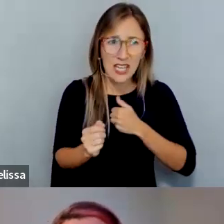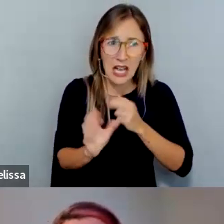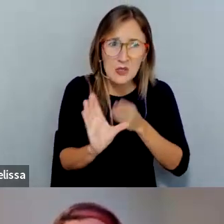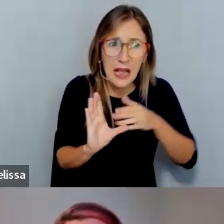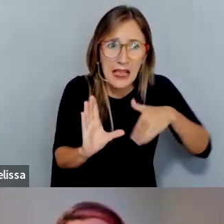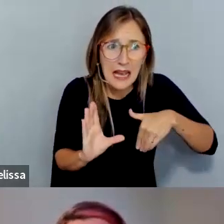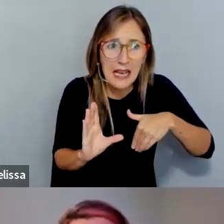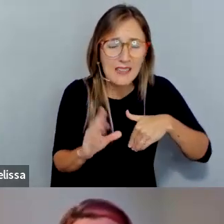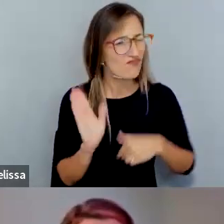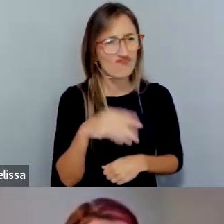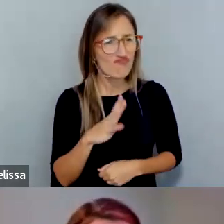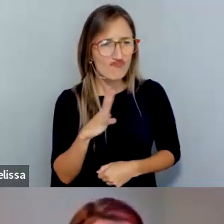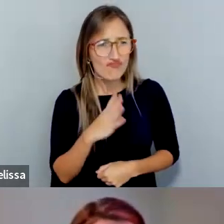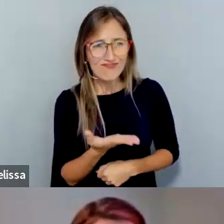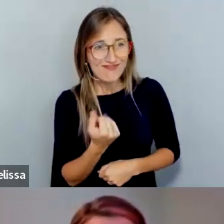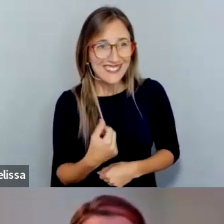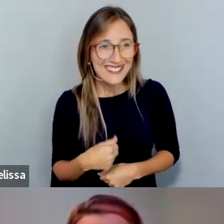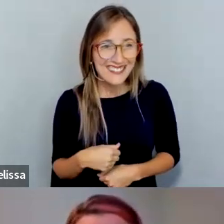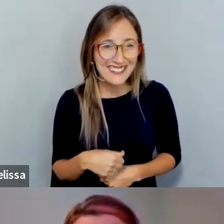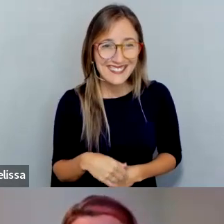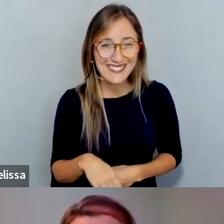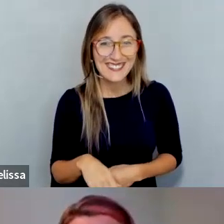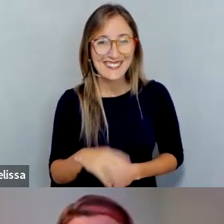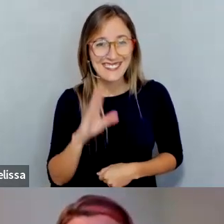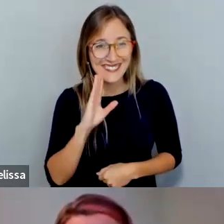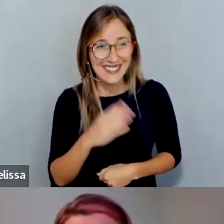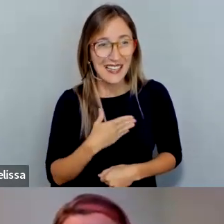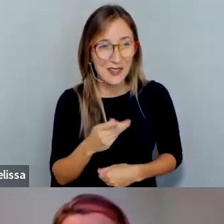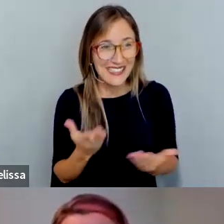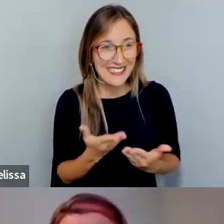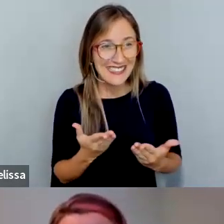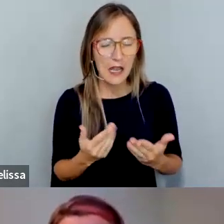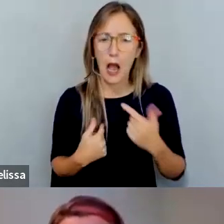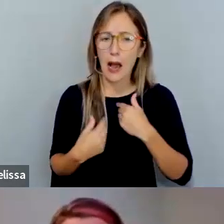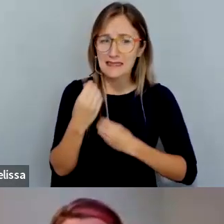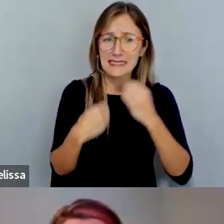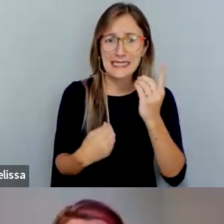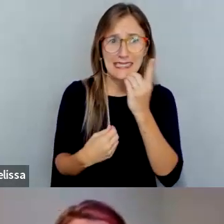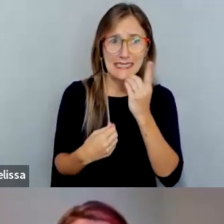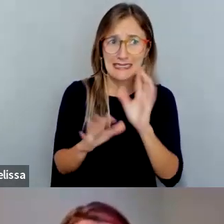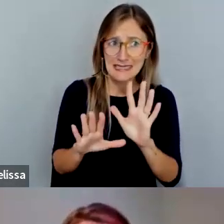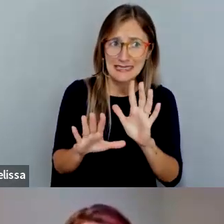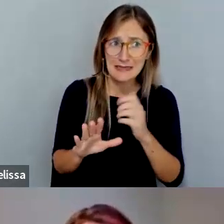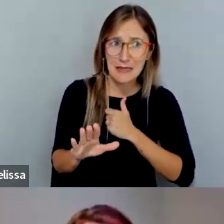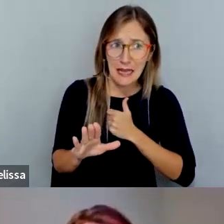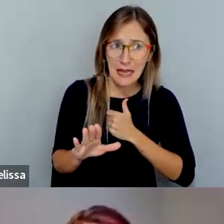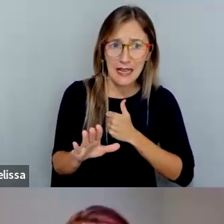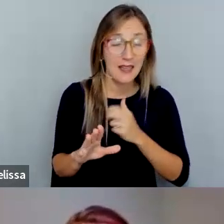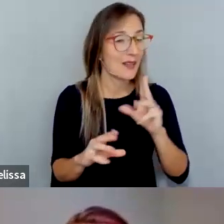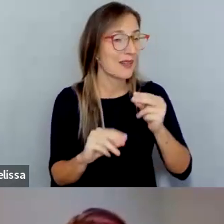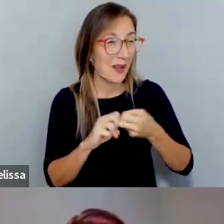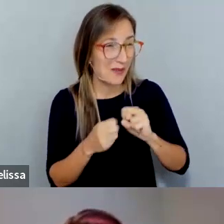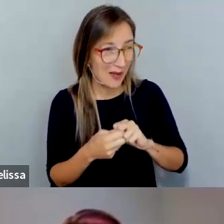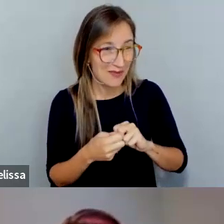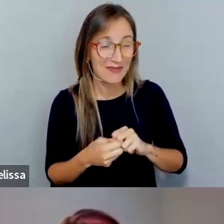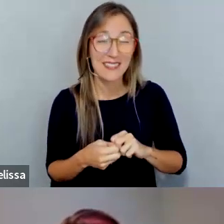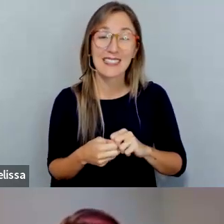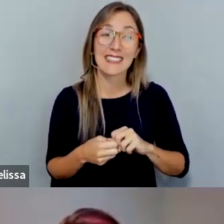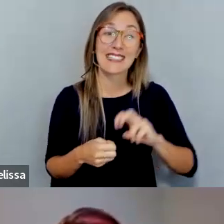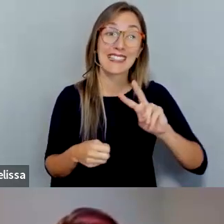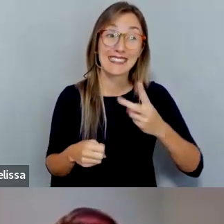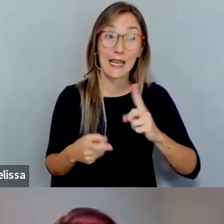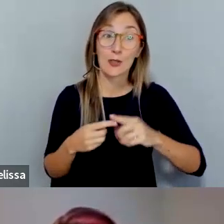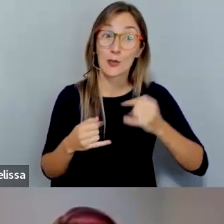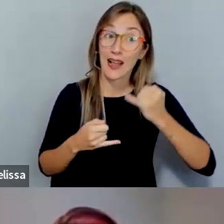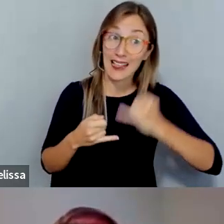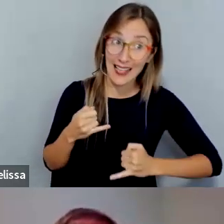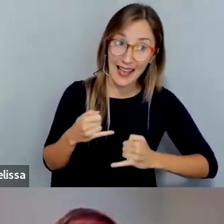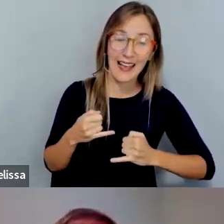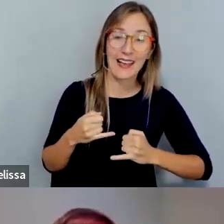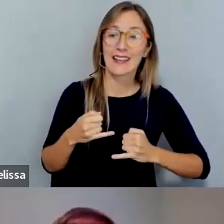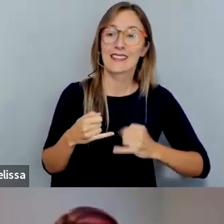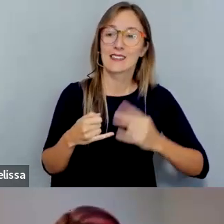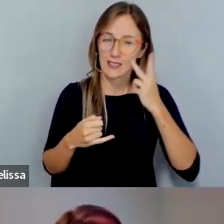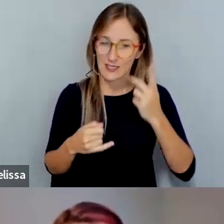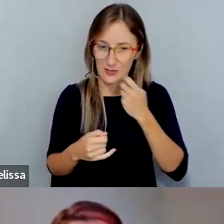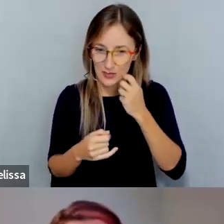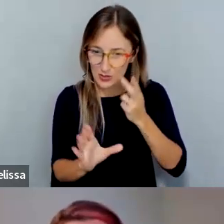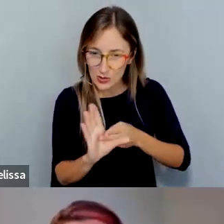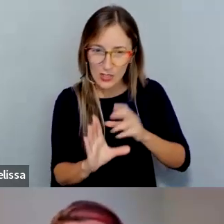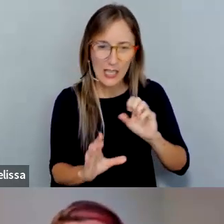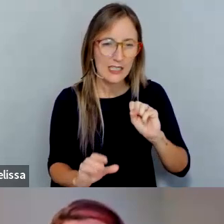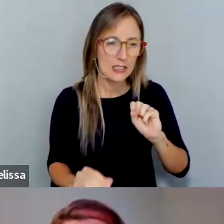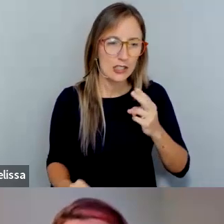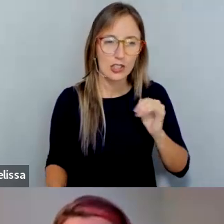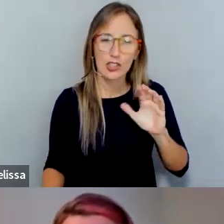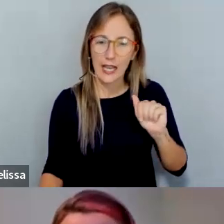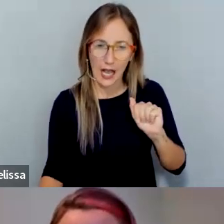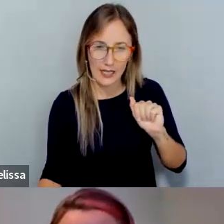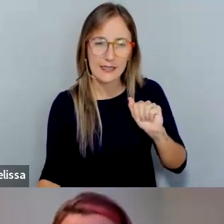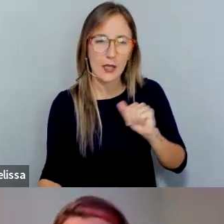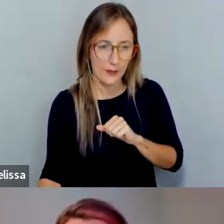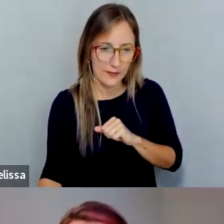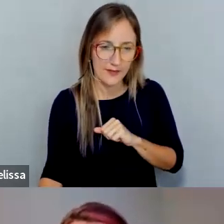Excellent. Thank you. Last but not least, Emily.